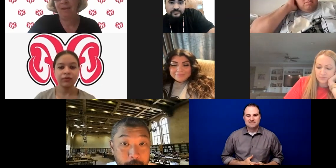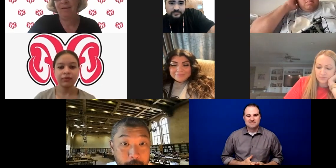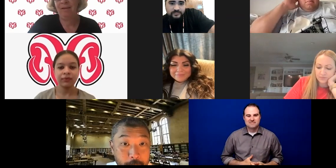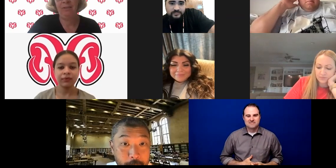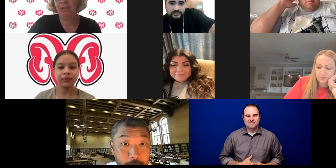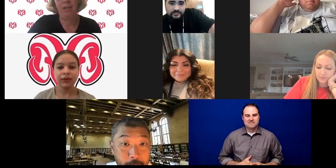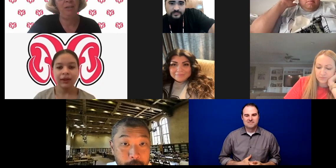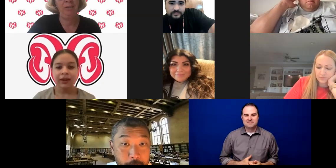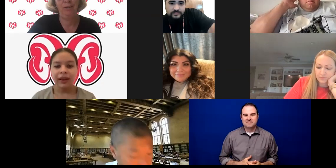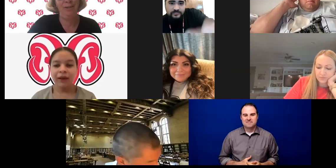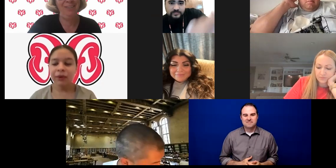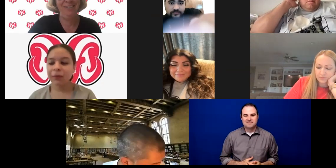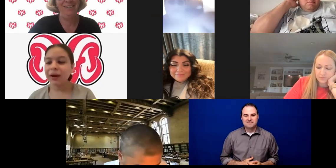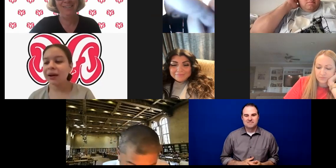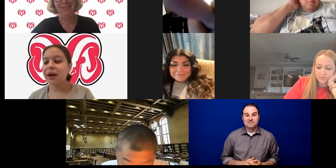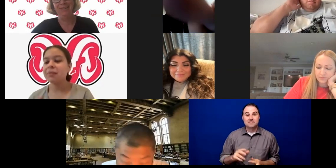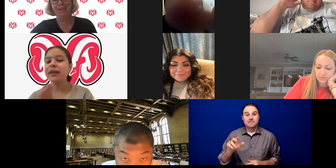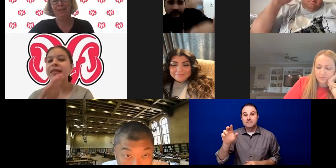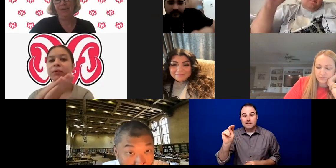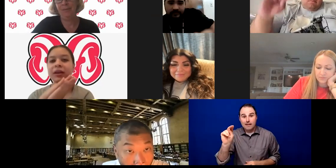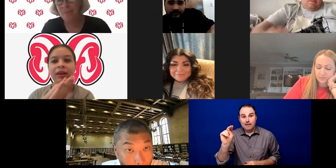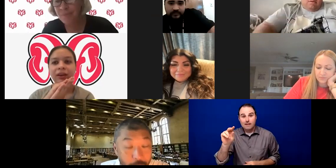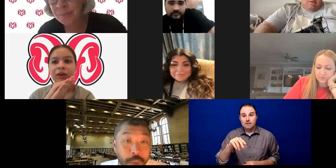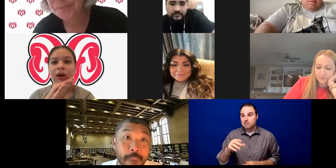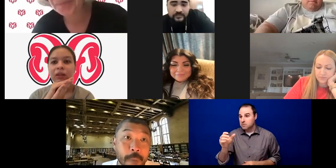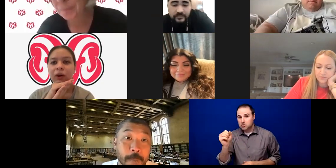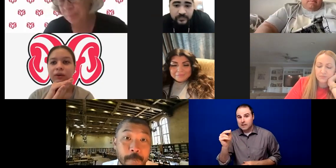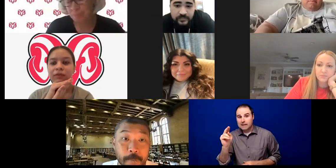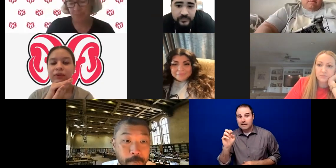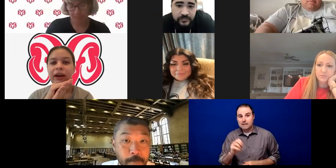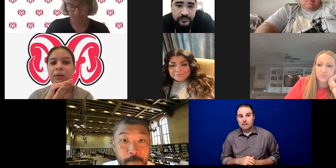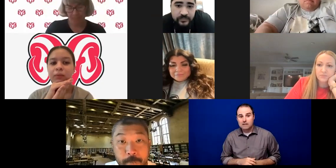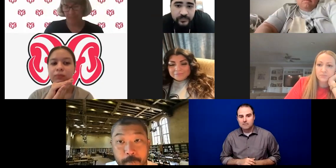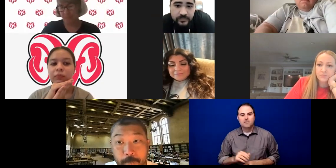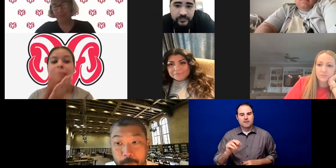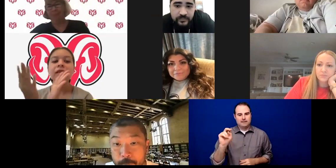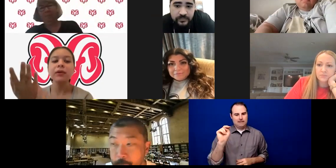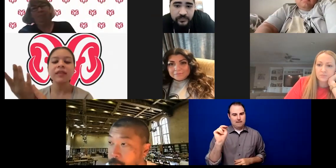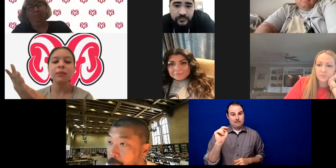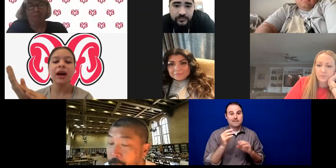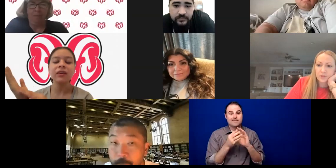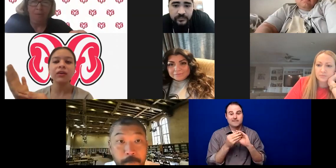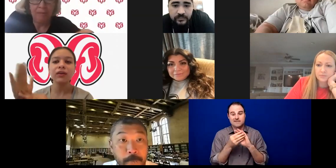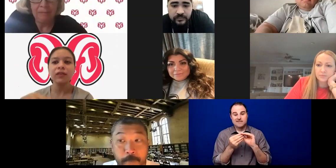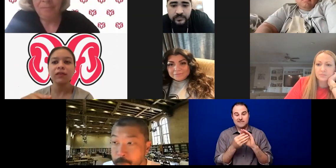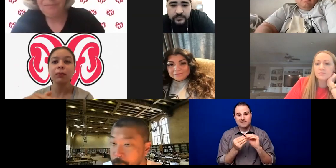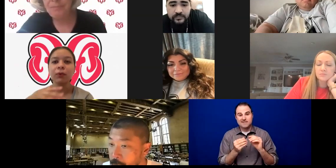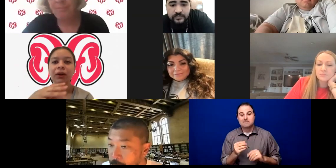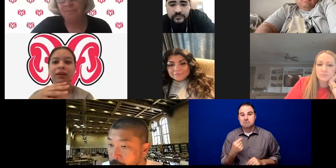Natalie? Shane, It went well. I think we got a lot of in my experience, like we had a lot of support